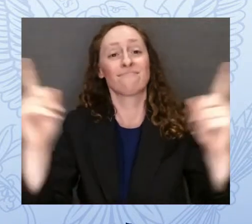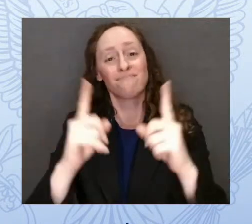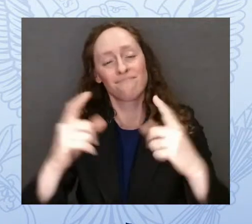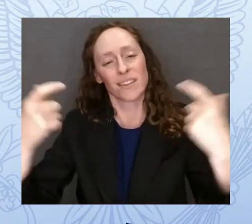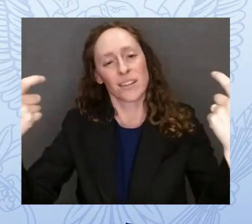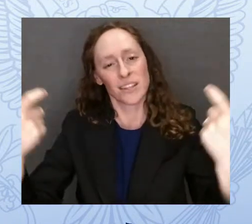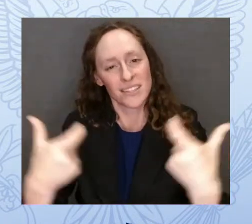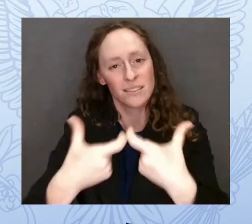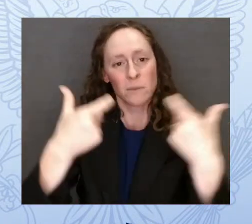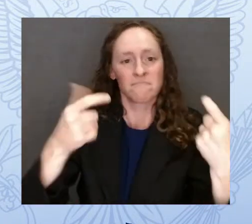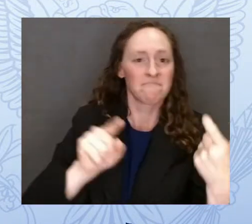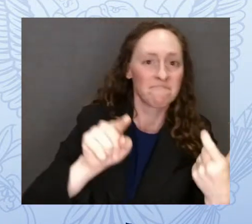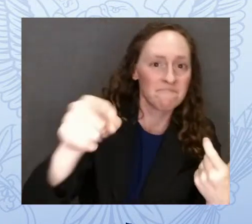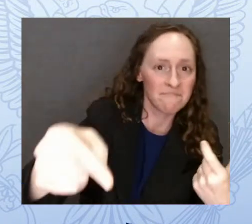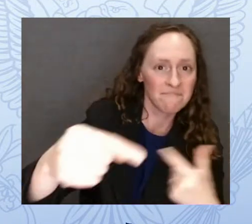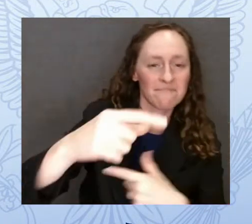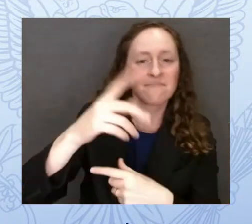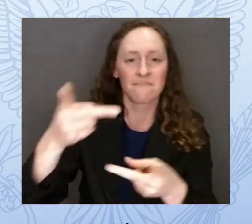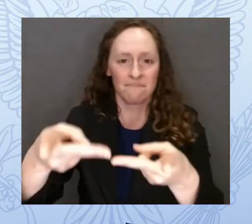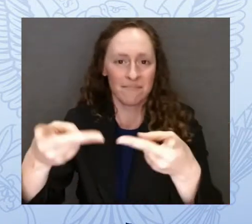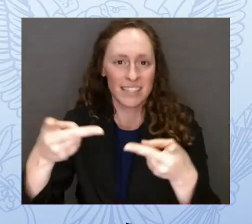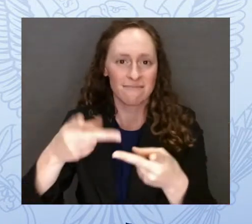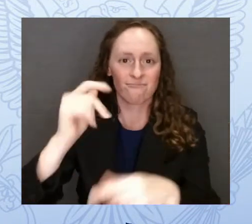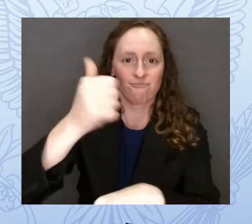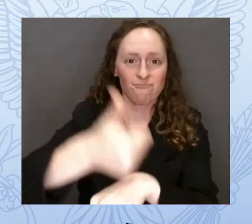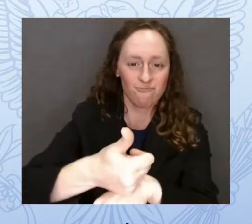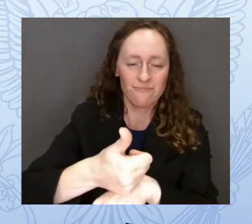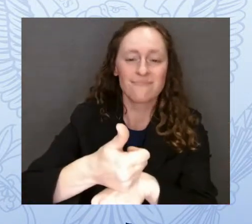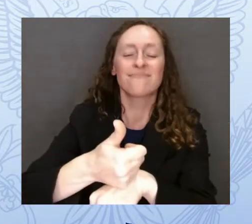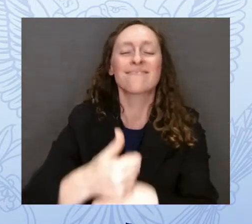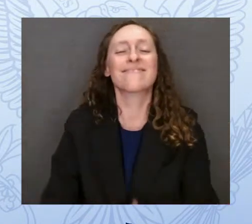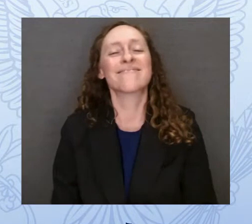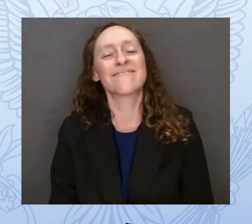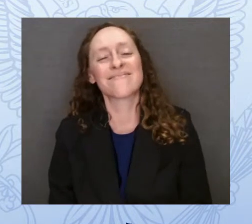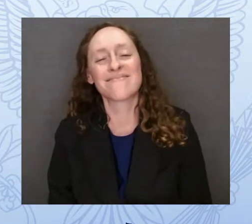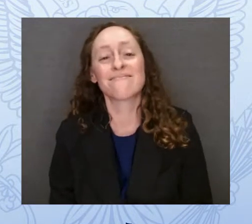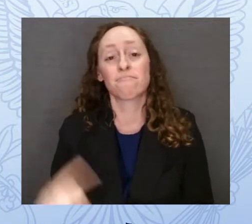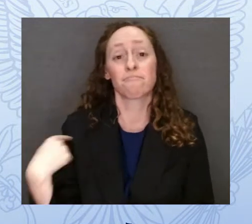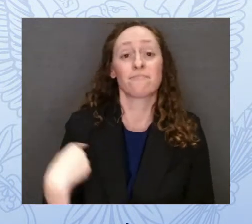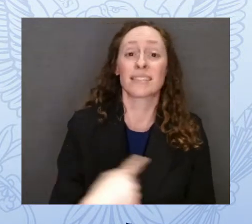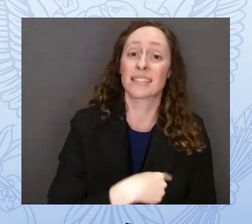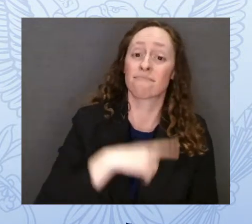we have replicated that iconic eagle, and a peacock in the same style,